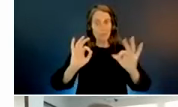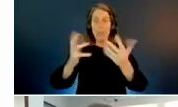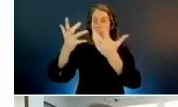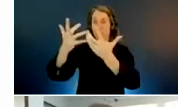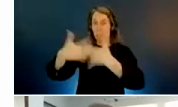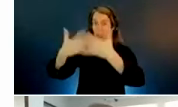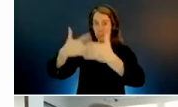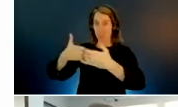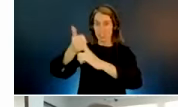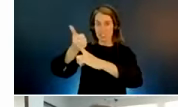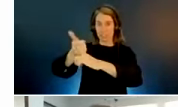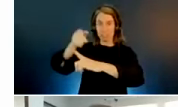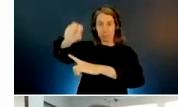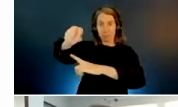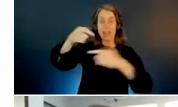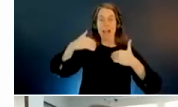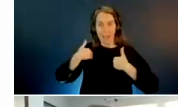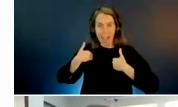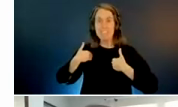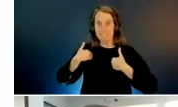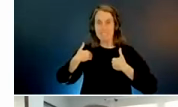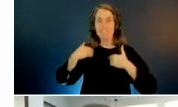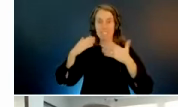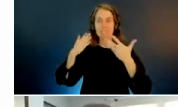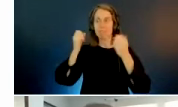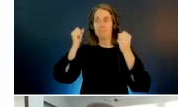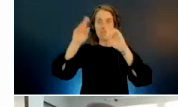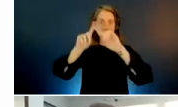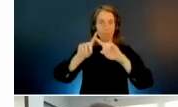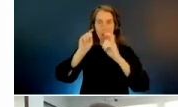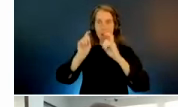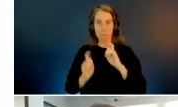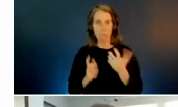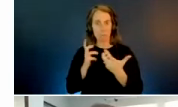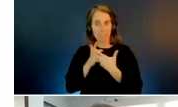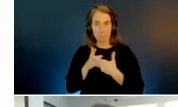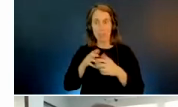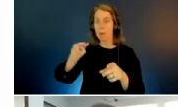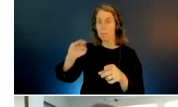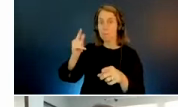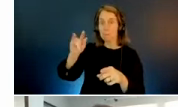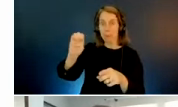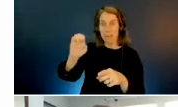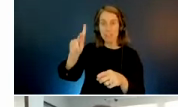maggie knowles was involved in choosing these machines so they had input from us um